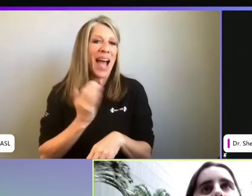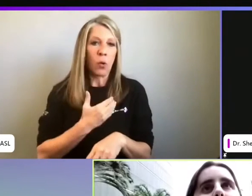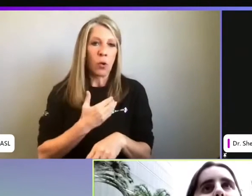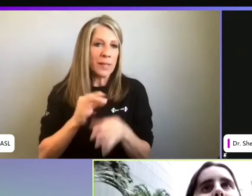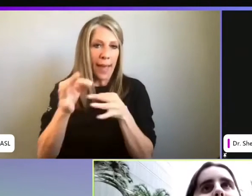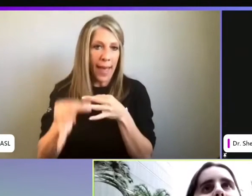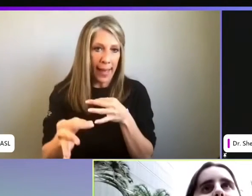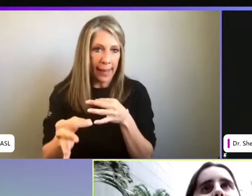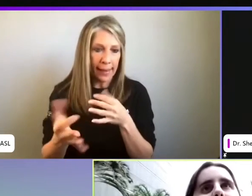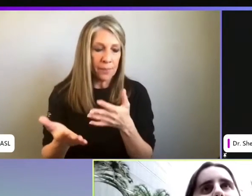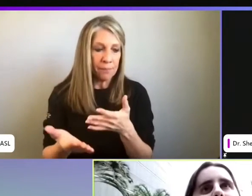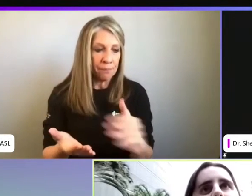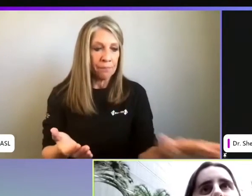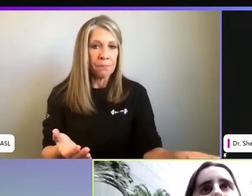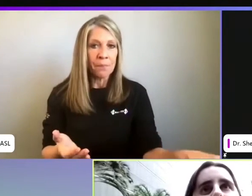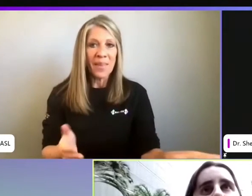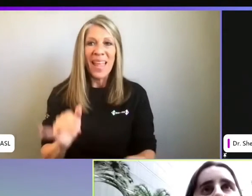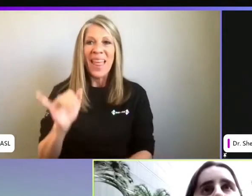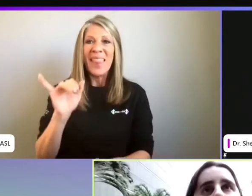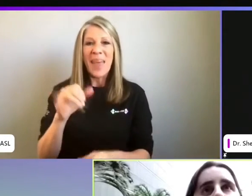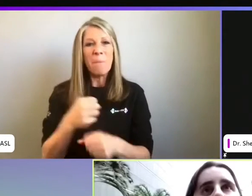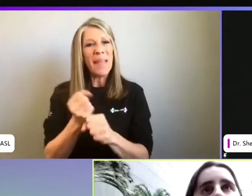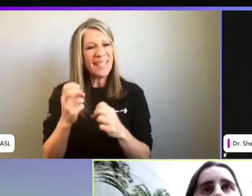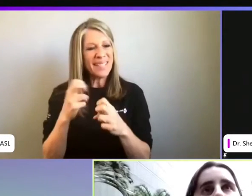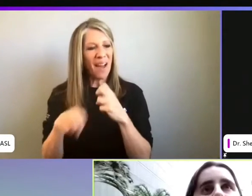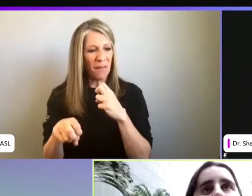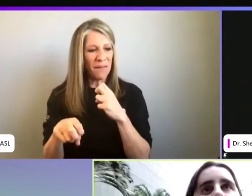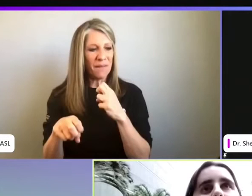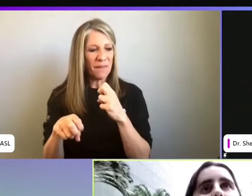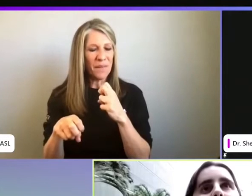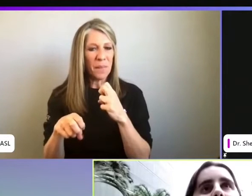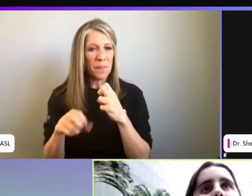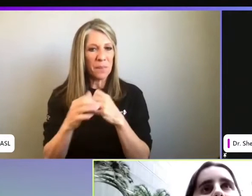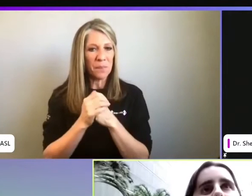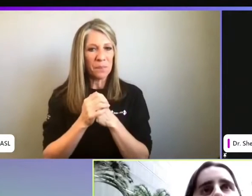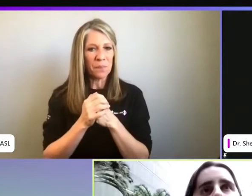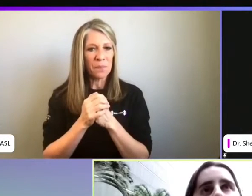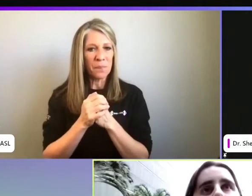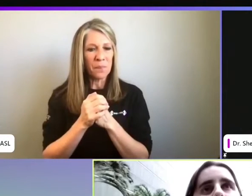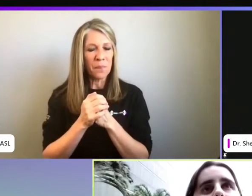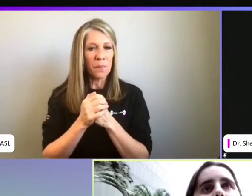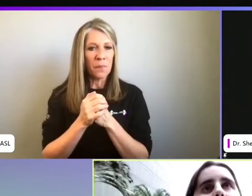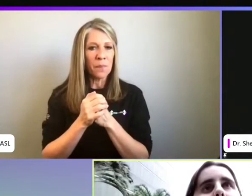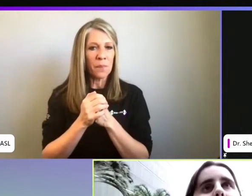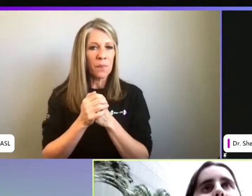feel like we were about bit stuck and delayed by a